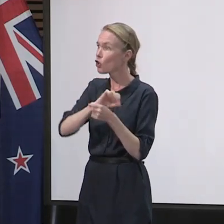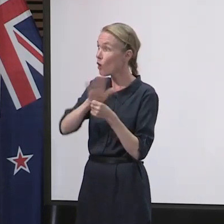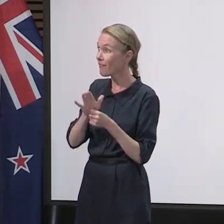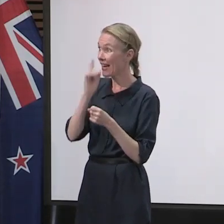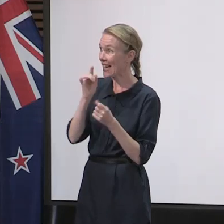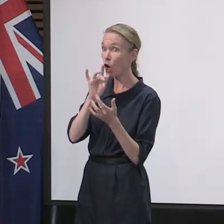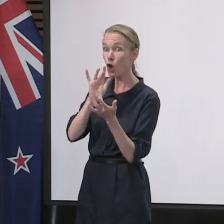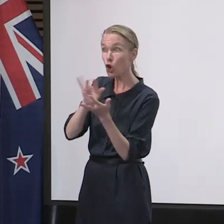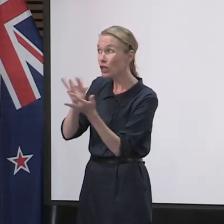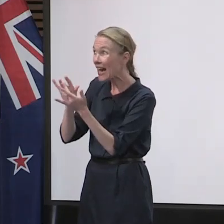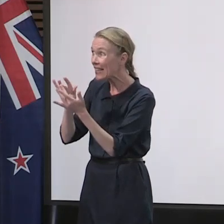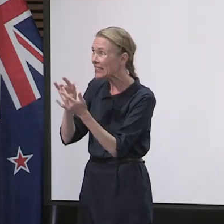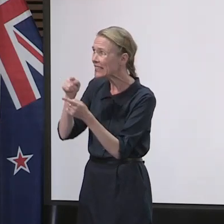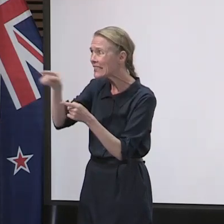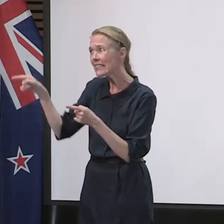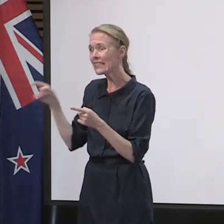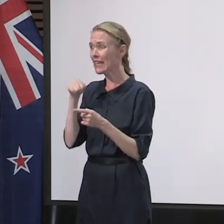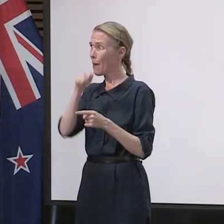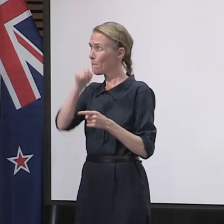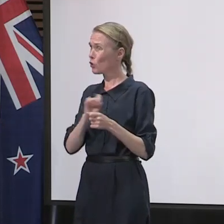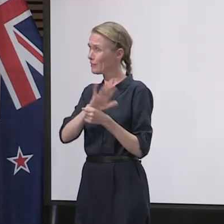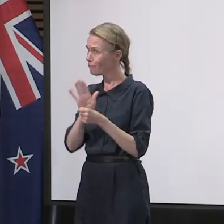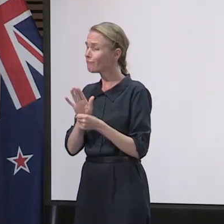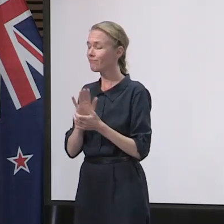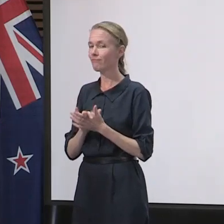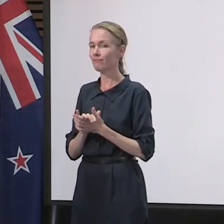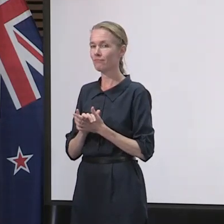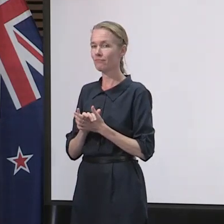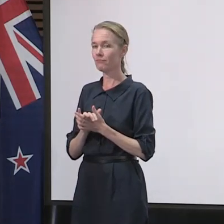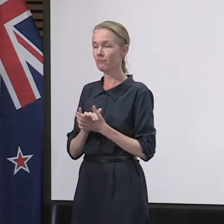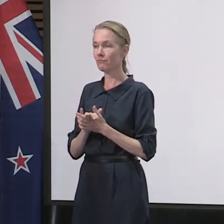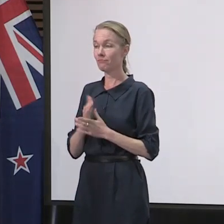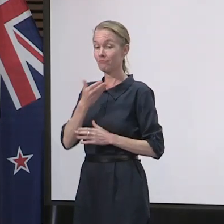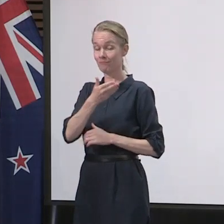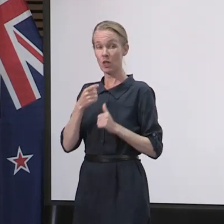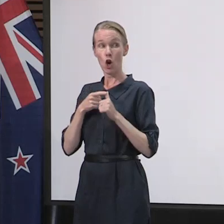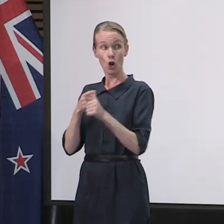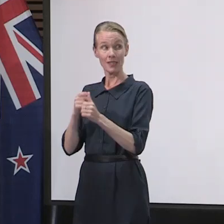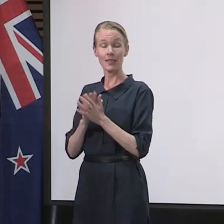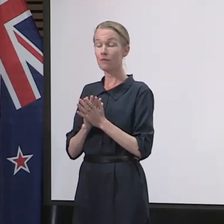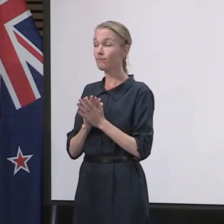require retail outlets to start contact tracing the same